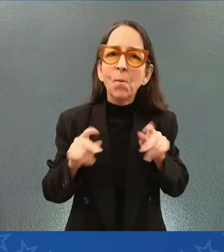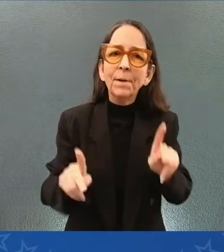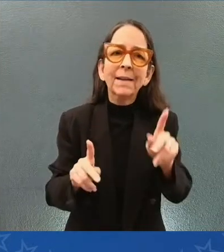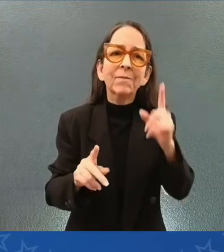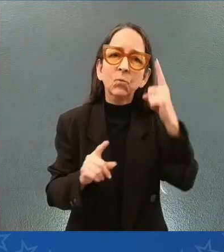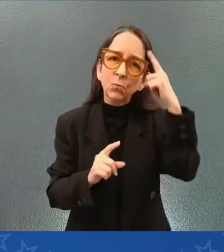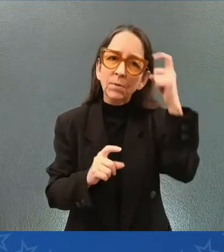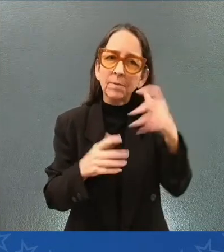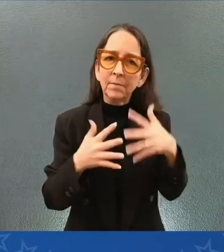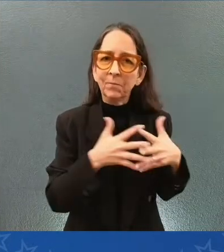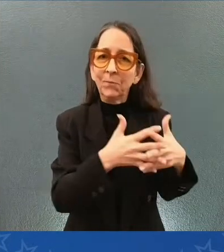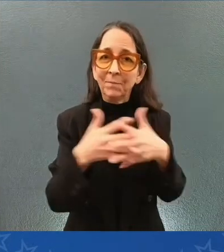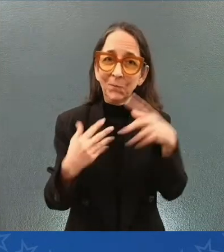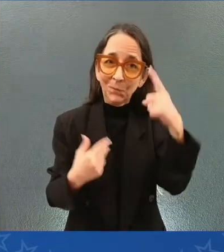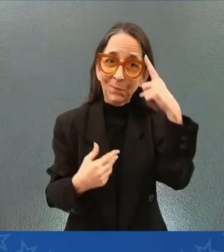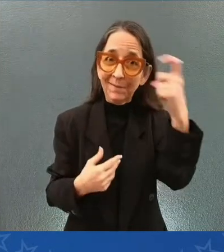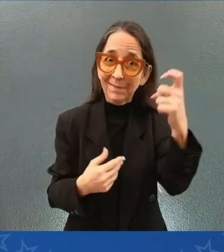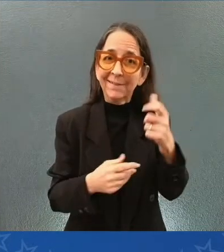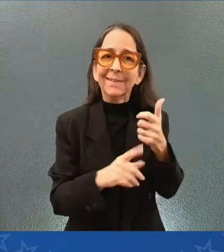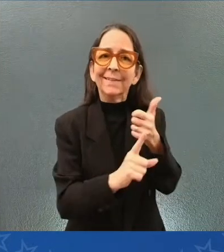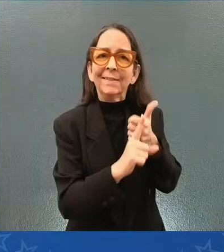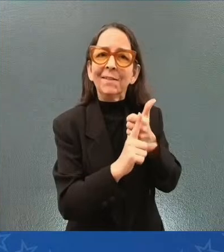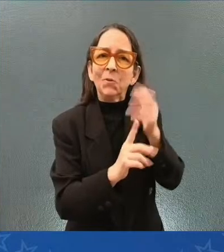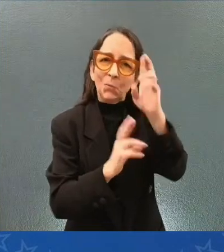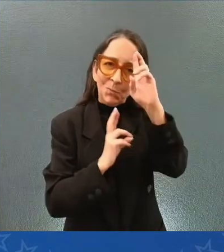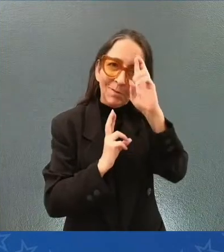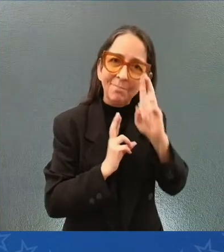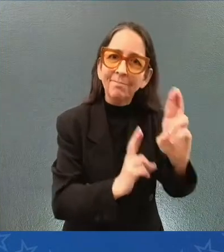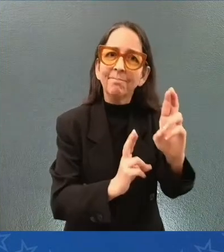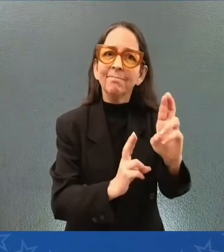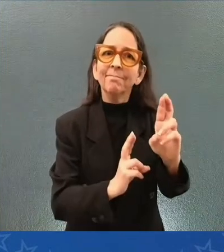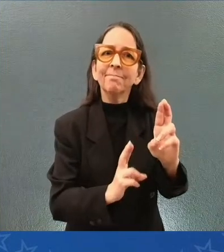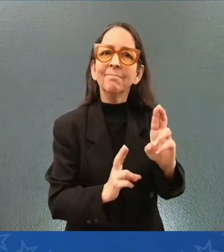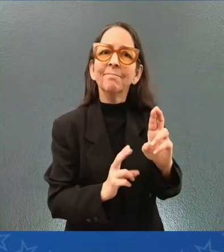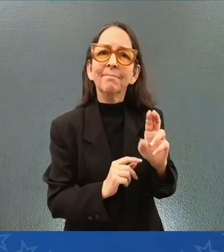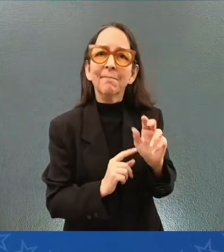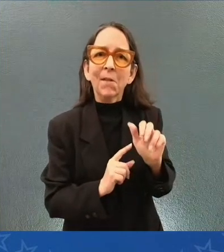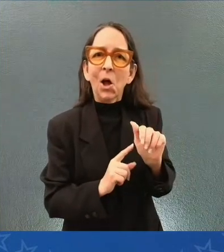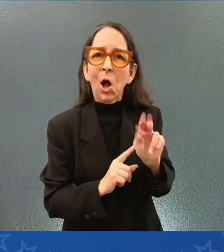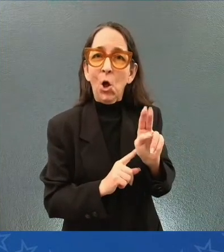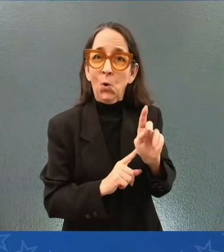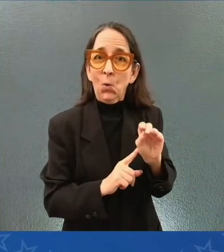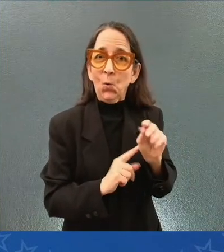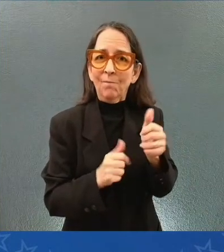and three-term Republican Governor of Michigan, he served as Secretary of Housing and Urban Development,